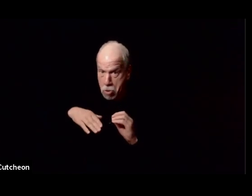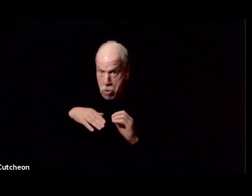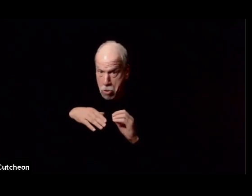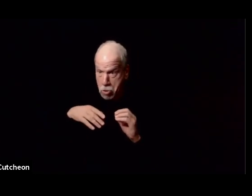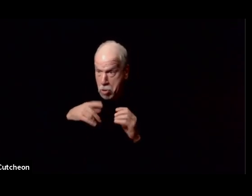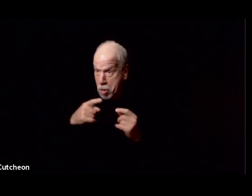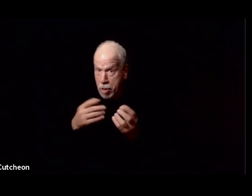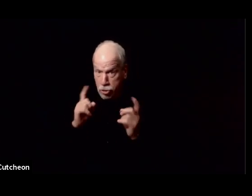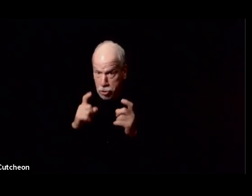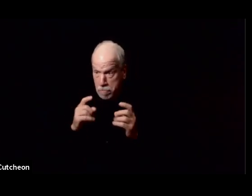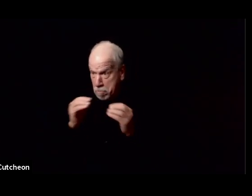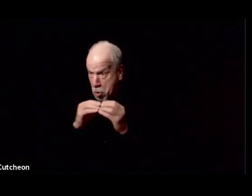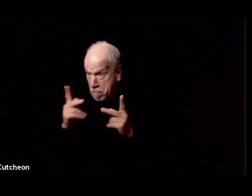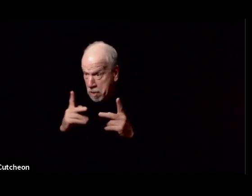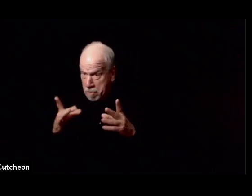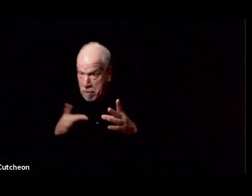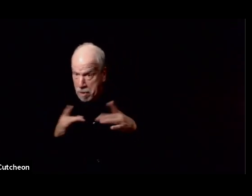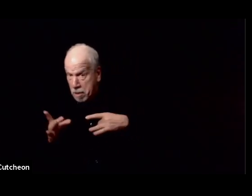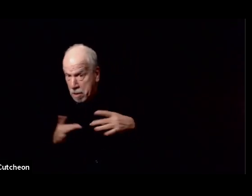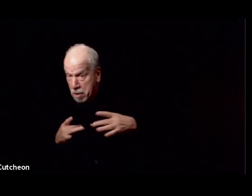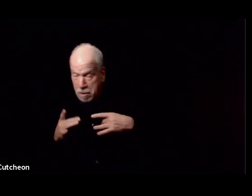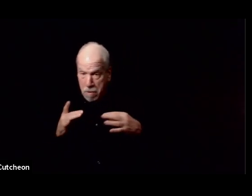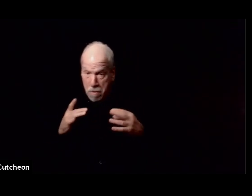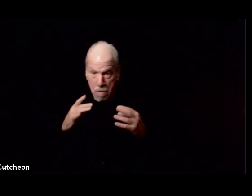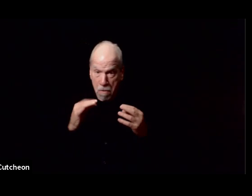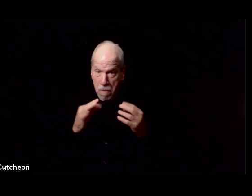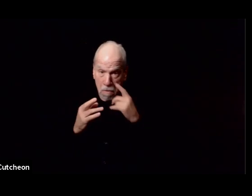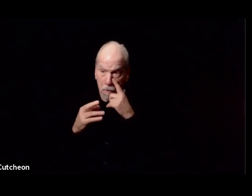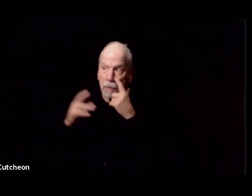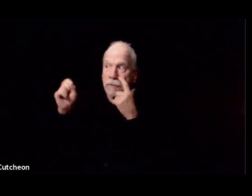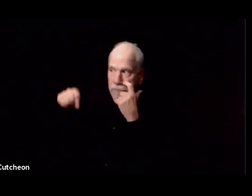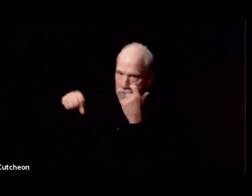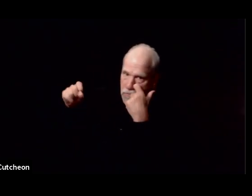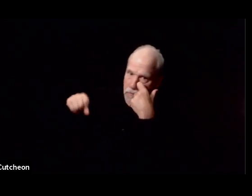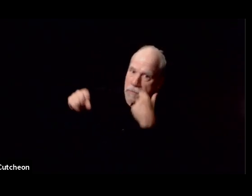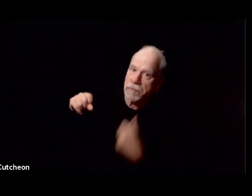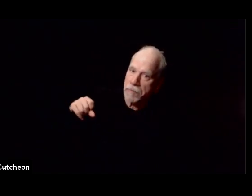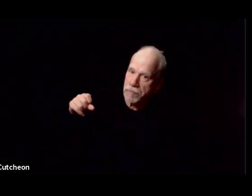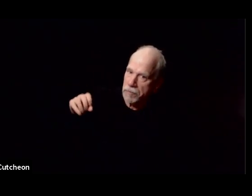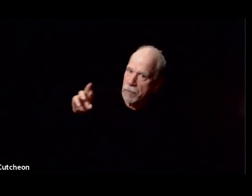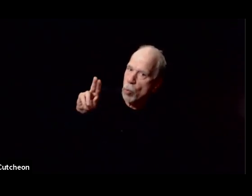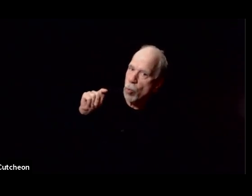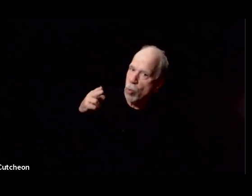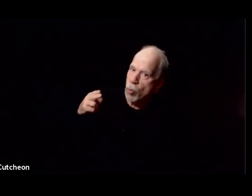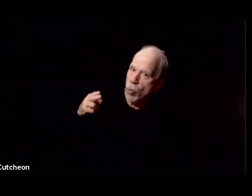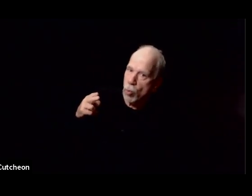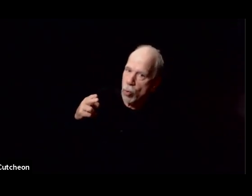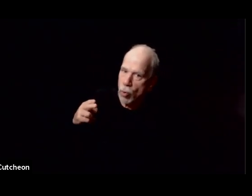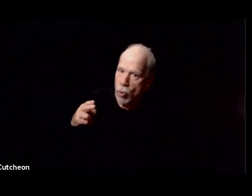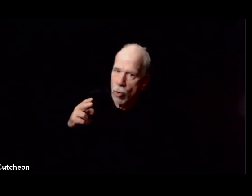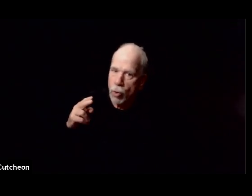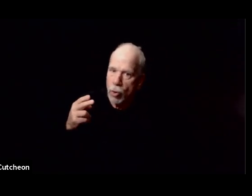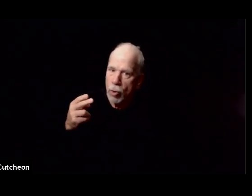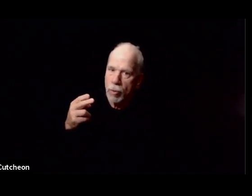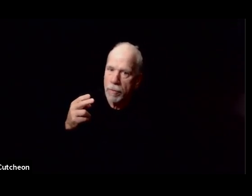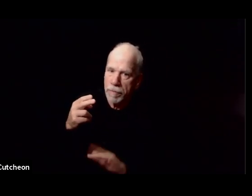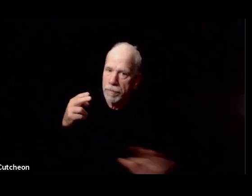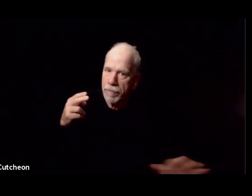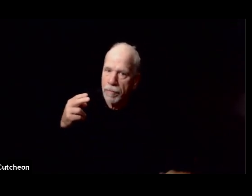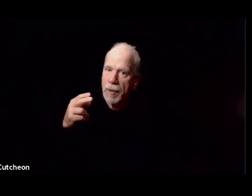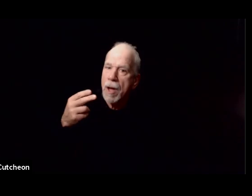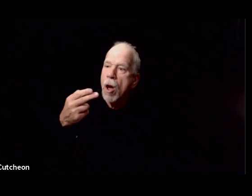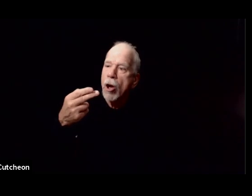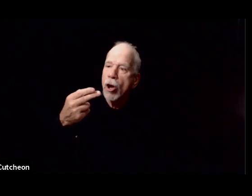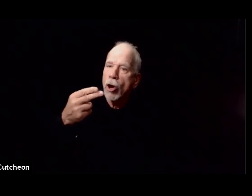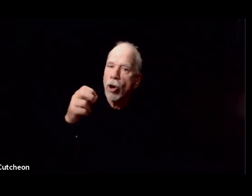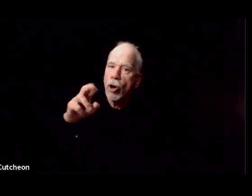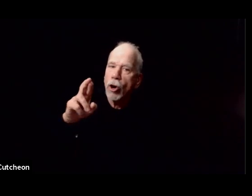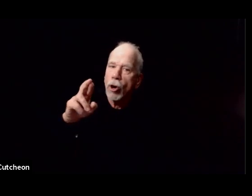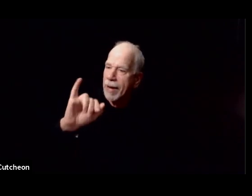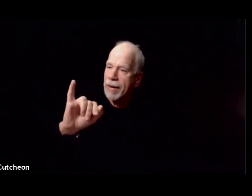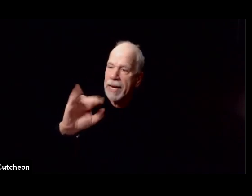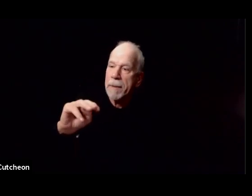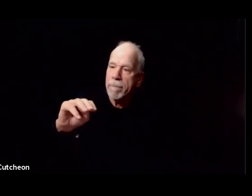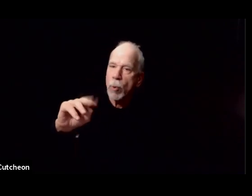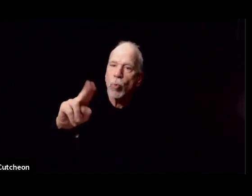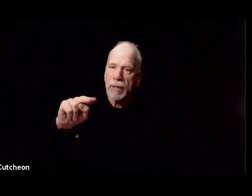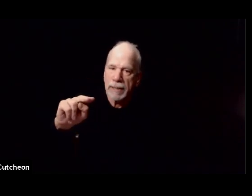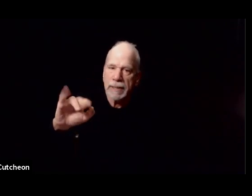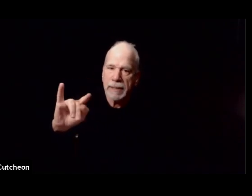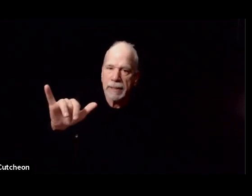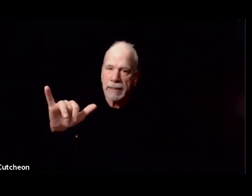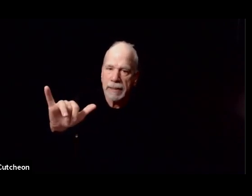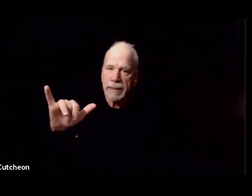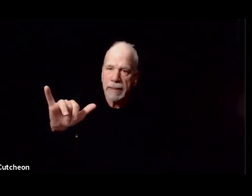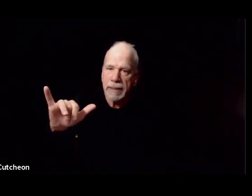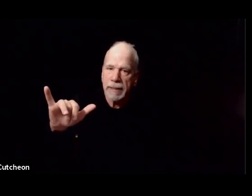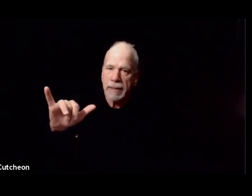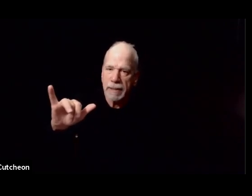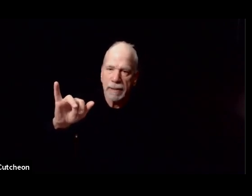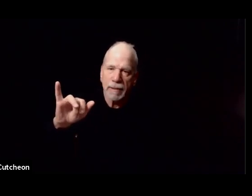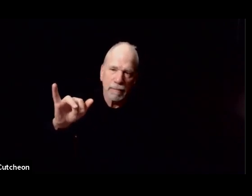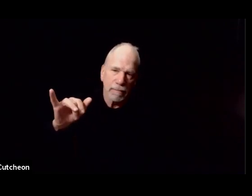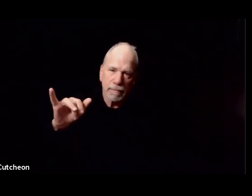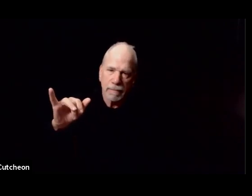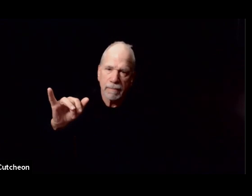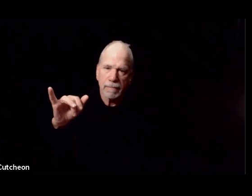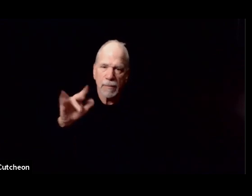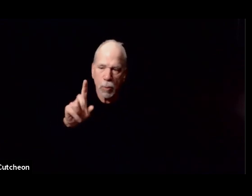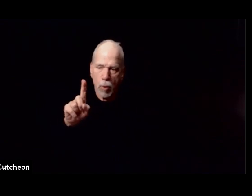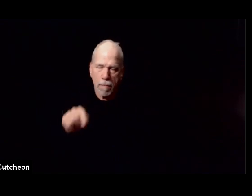what we call herd immunity you know we'd like to see it more as a 60 70 percent so we have